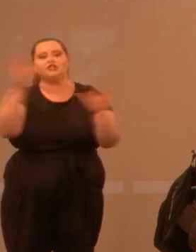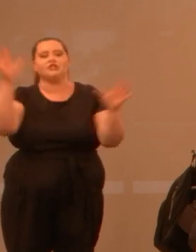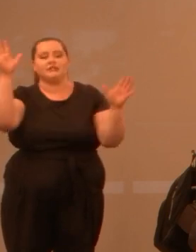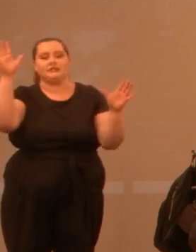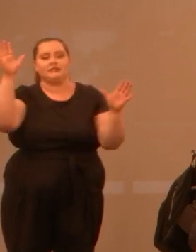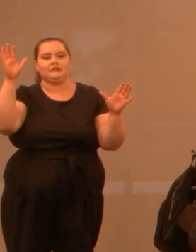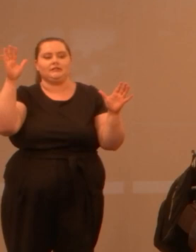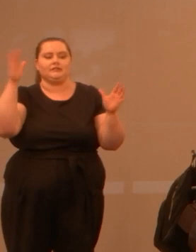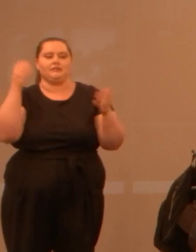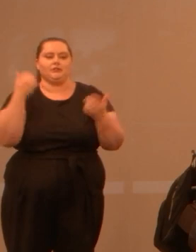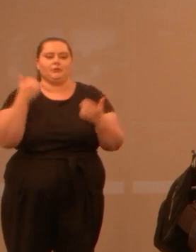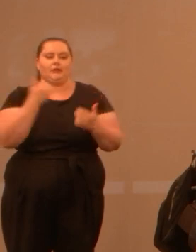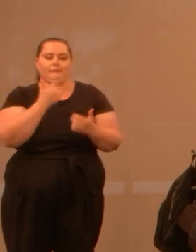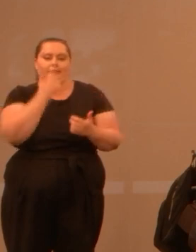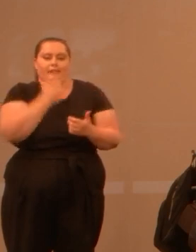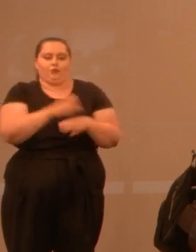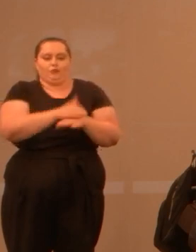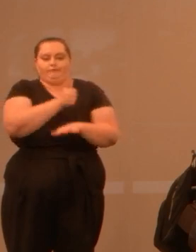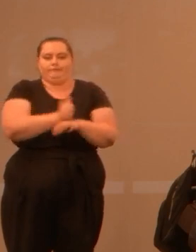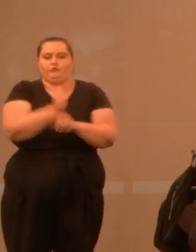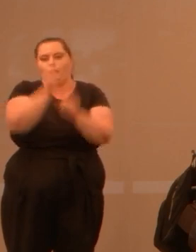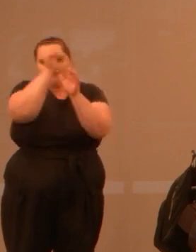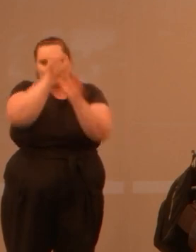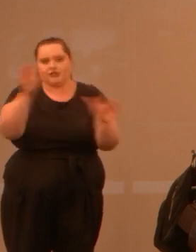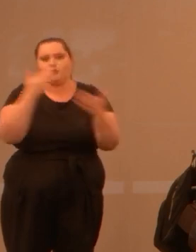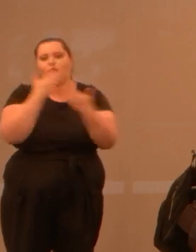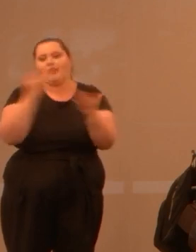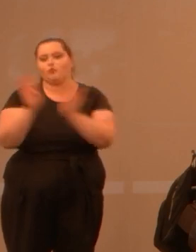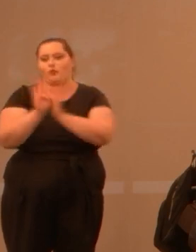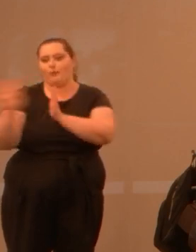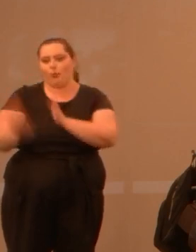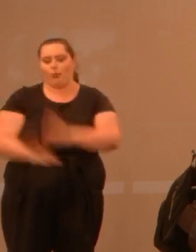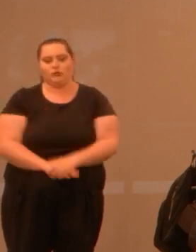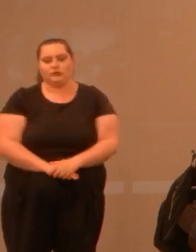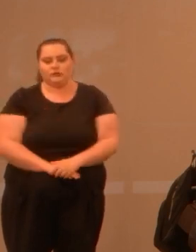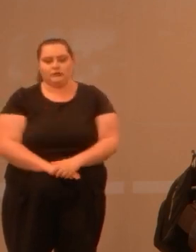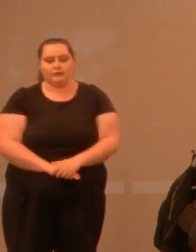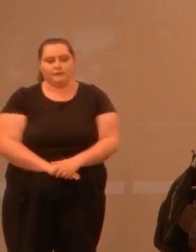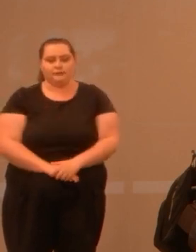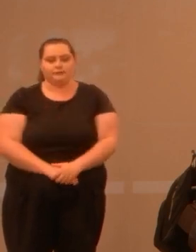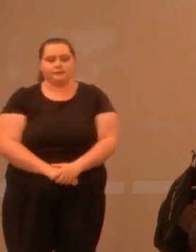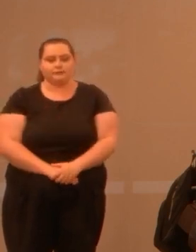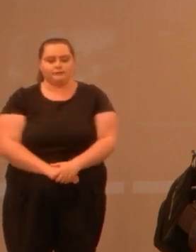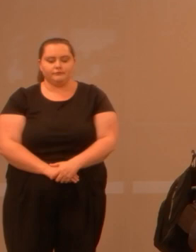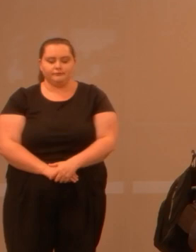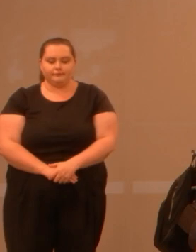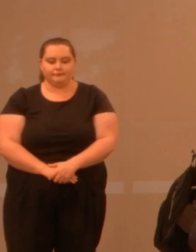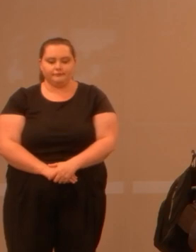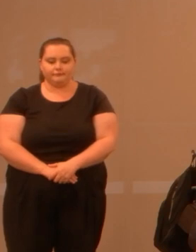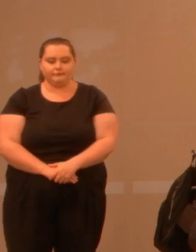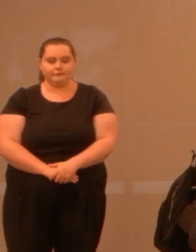honour to implement. So thank you very much to the Board. Also, I'd really like